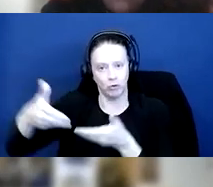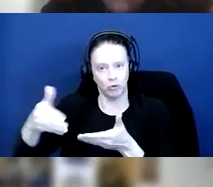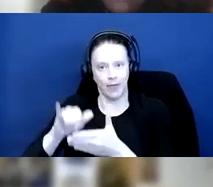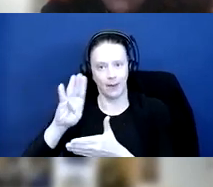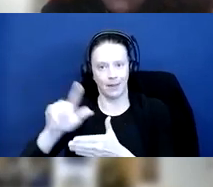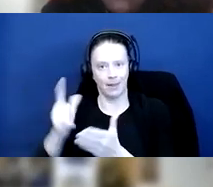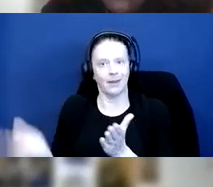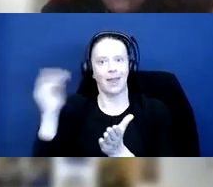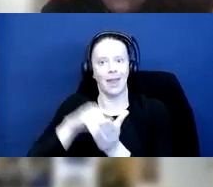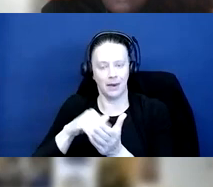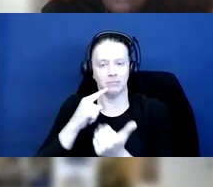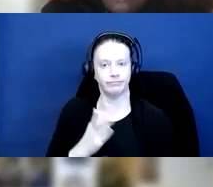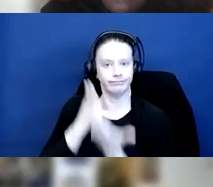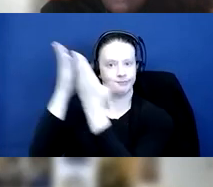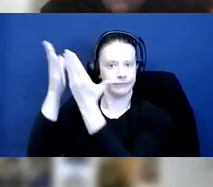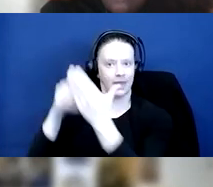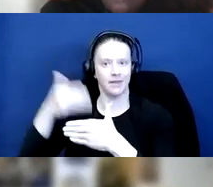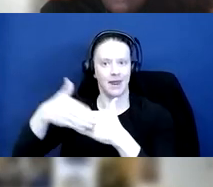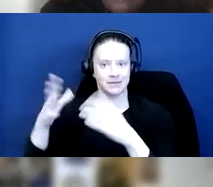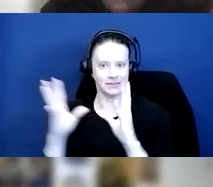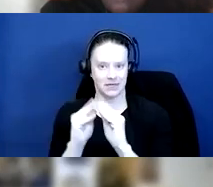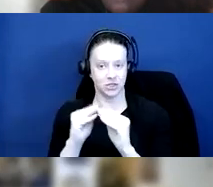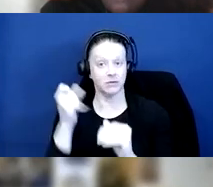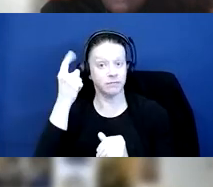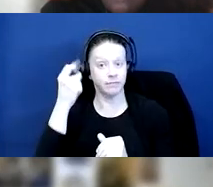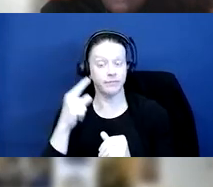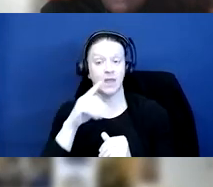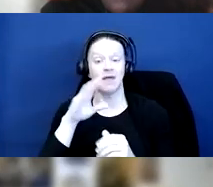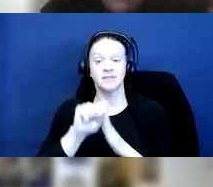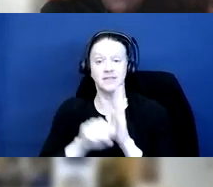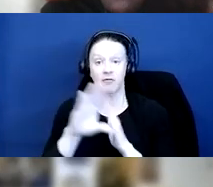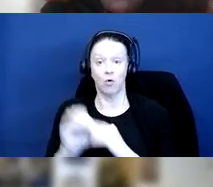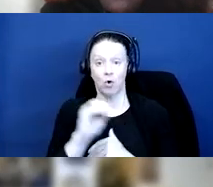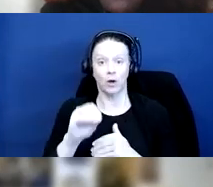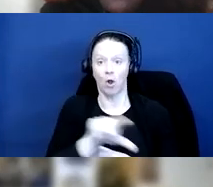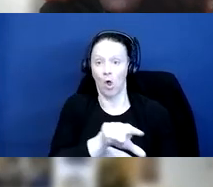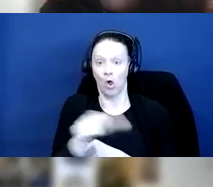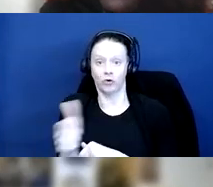And the State of Oregon alternates between a long session and a short session.